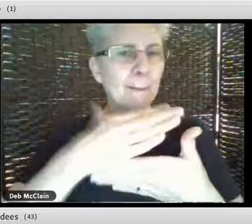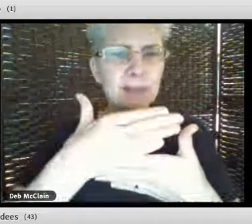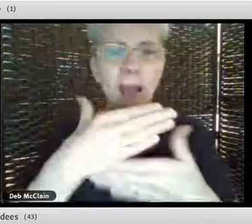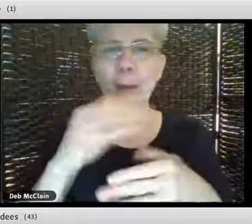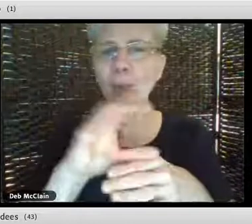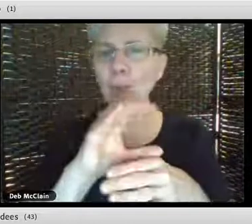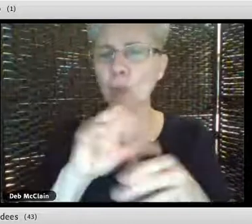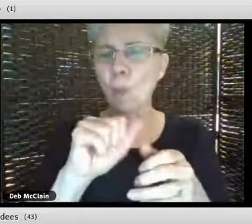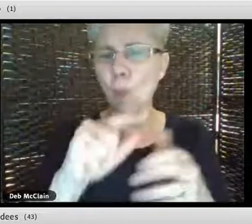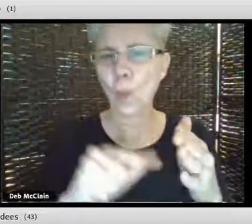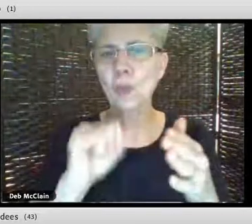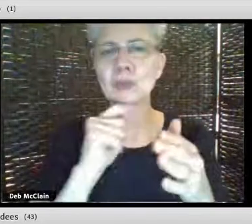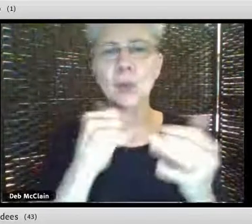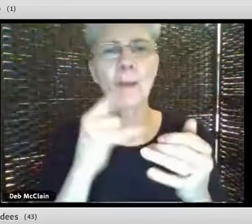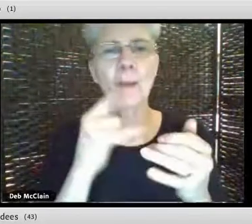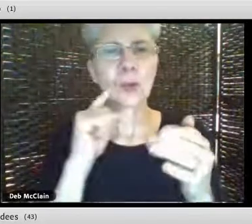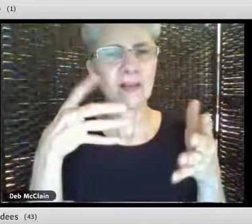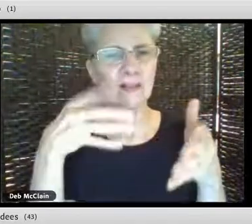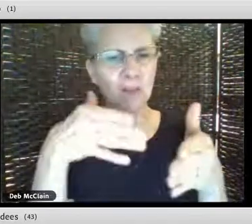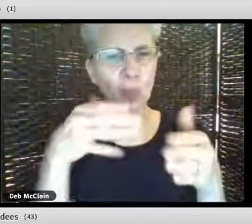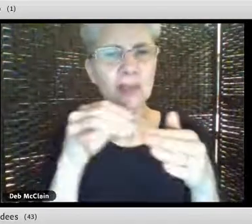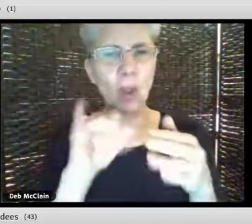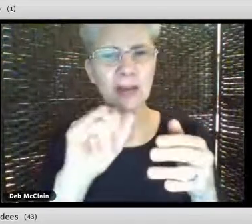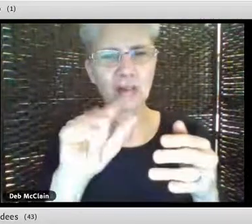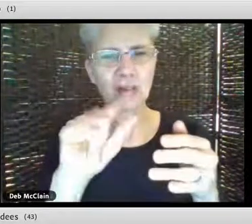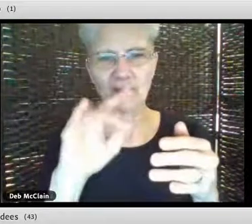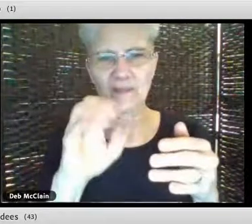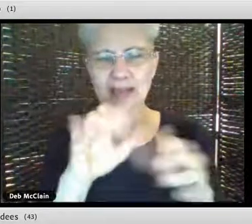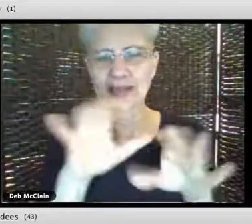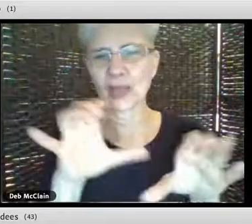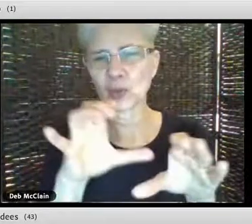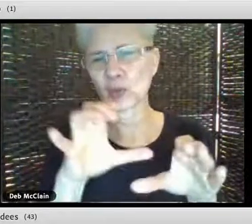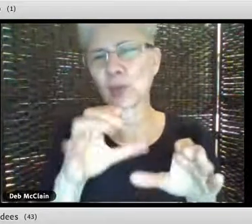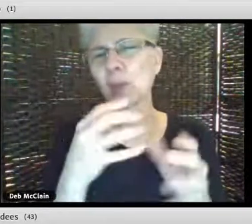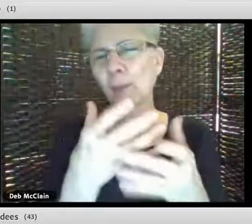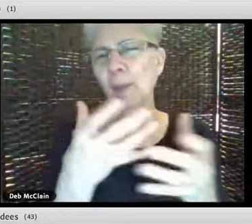interface of things. They do work pretty much the same on your mobile.